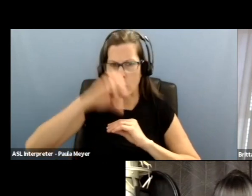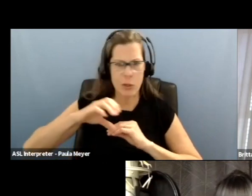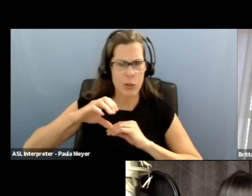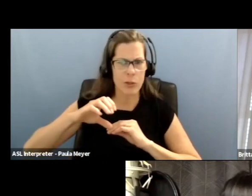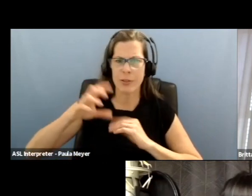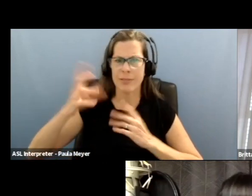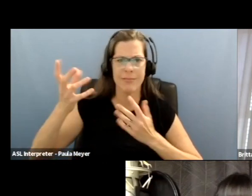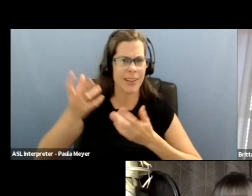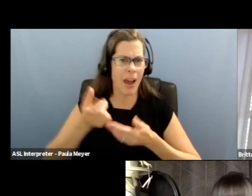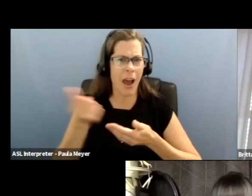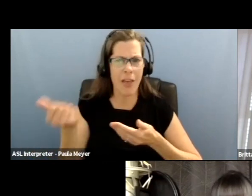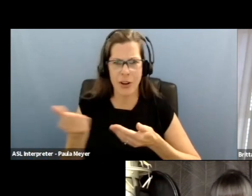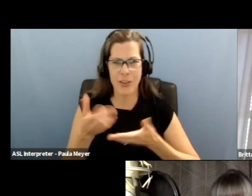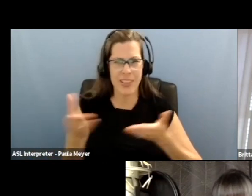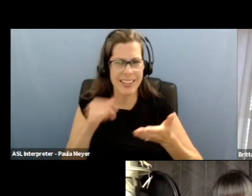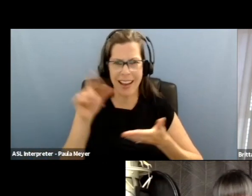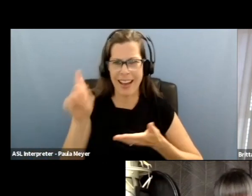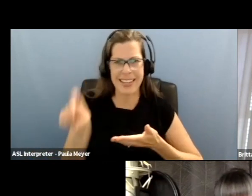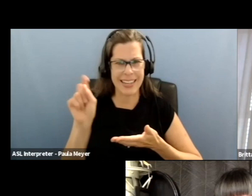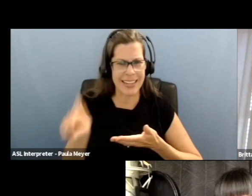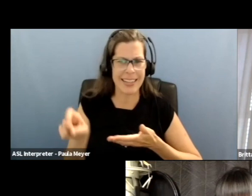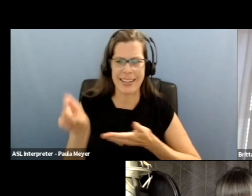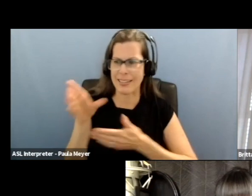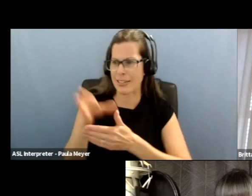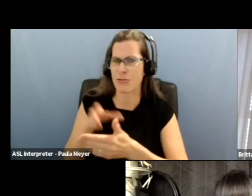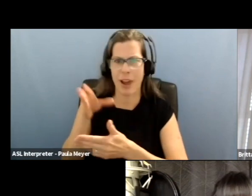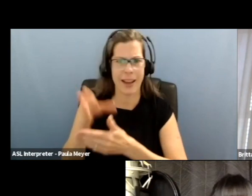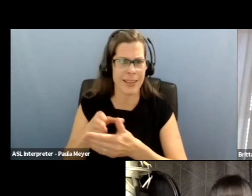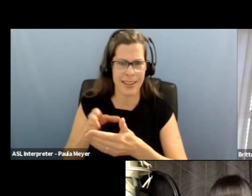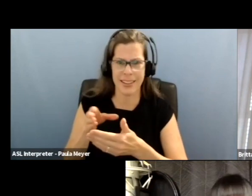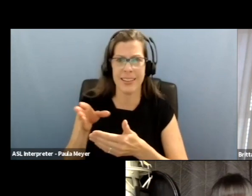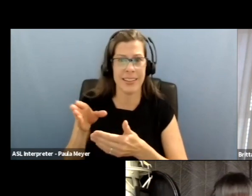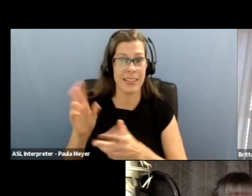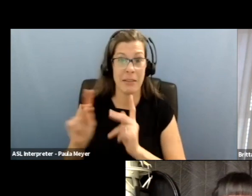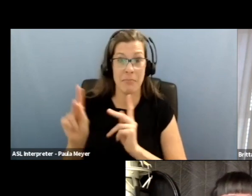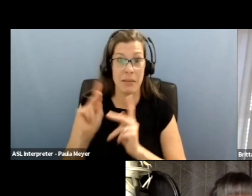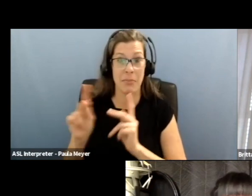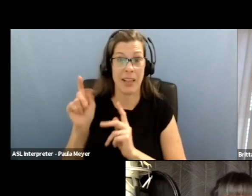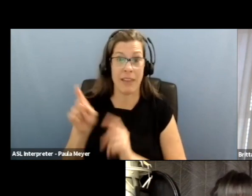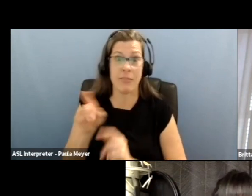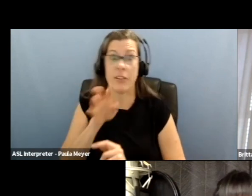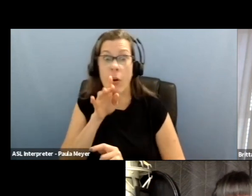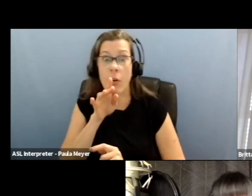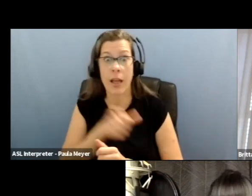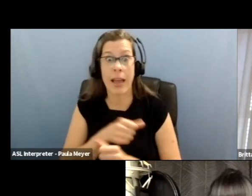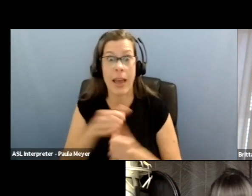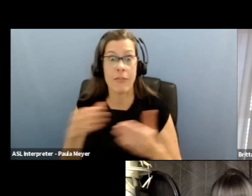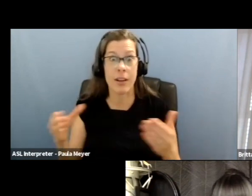and they're not just distracting for somebody having to vocalize them. They can just be distracting for lots of different segments of your audience.